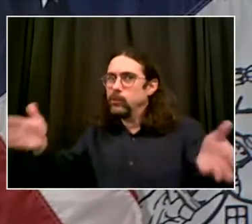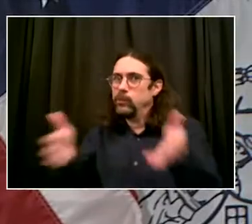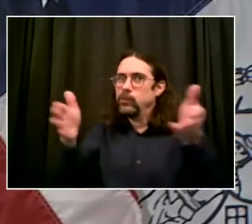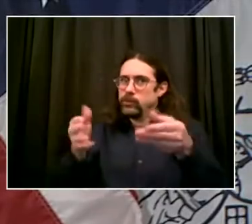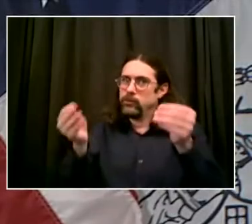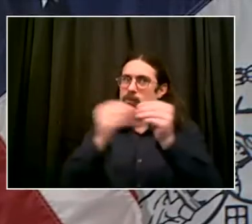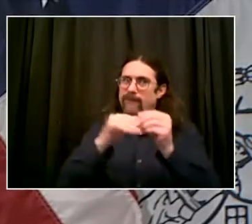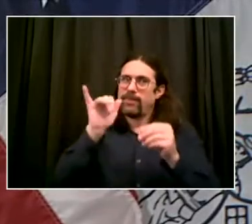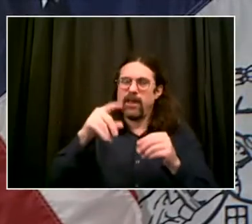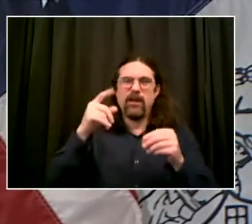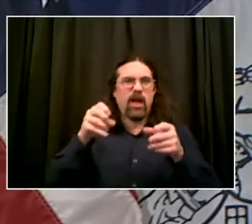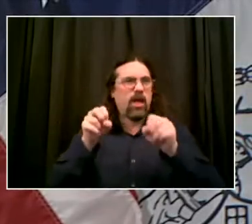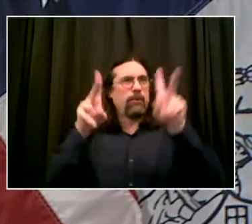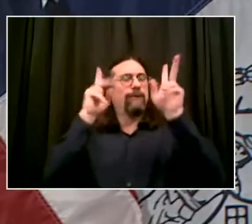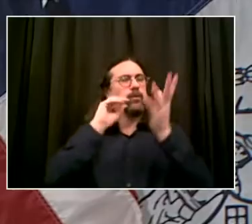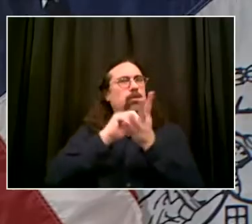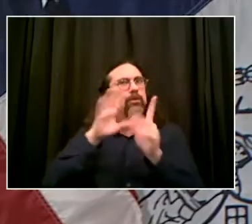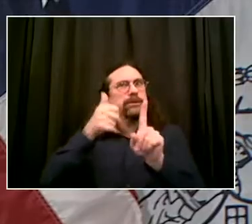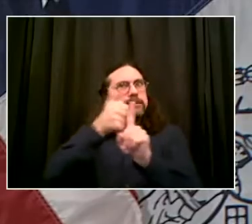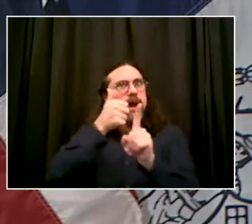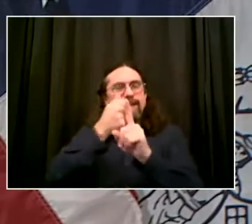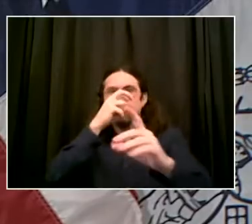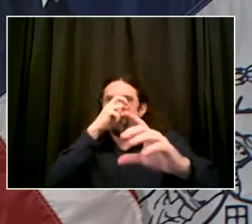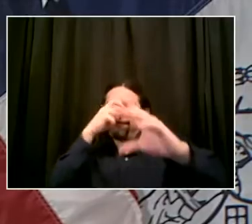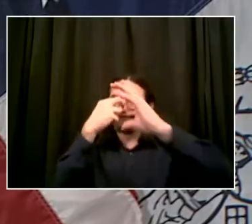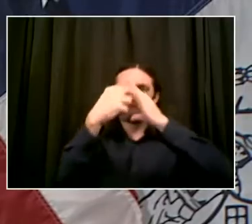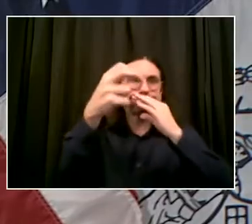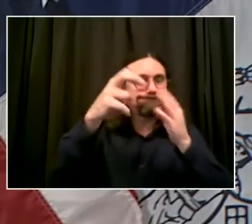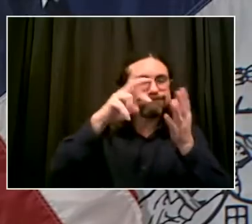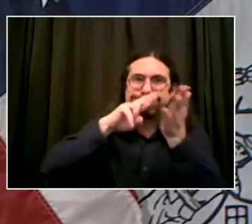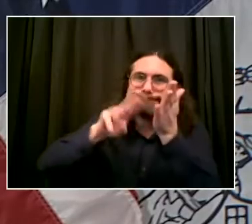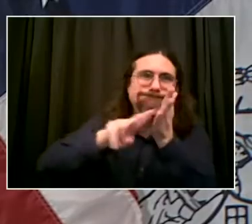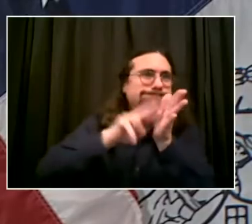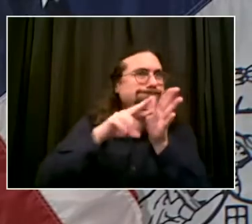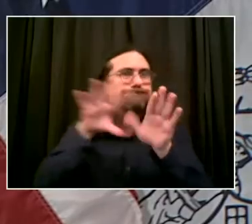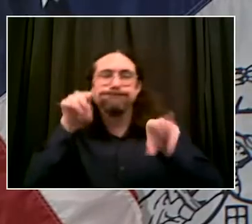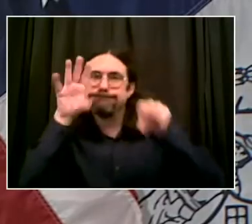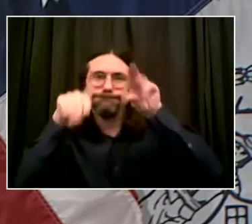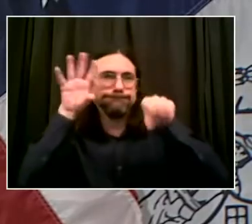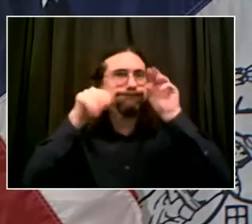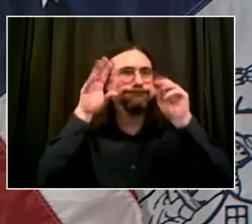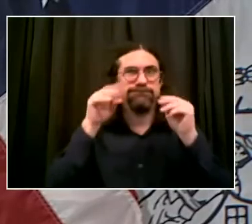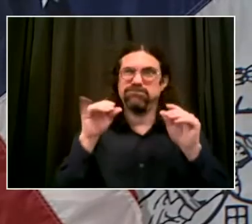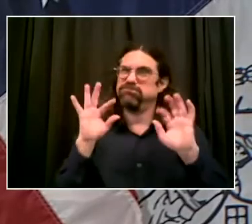MESS WHAT IT IS PART OF WHAT THE NEW NORMAL WILL BE TO ADDRESS THE COVID ACHIEVEMENT GAP.